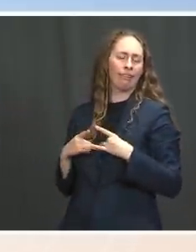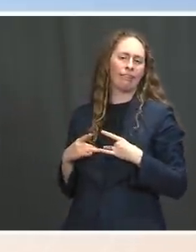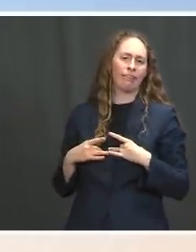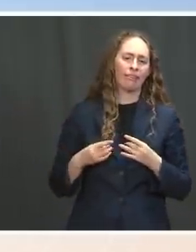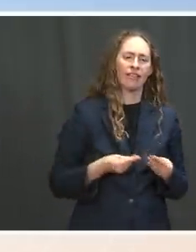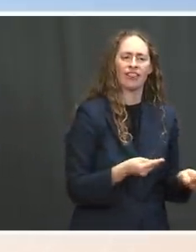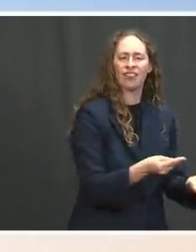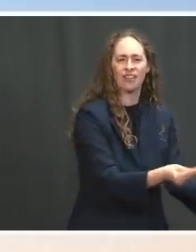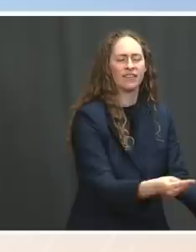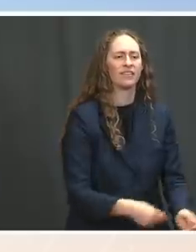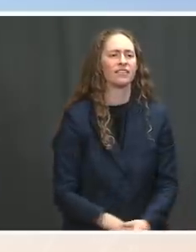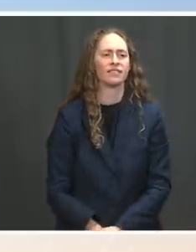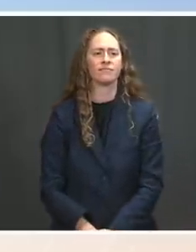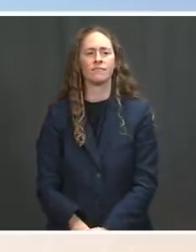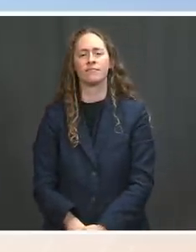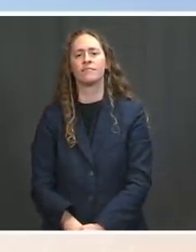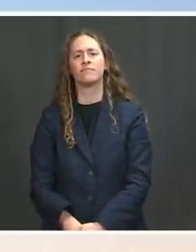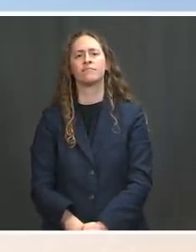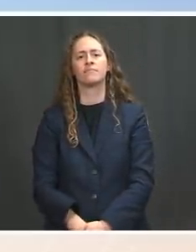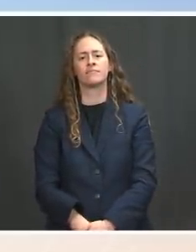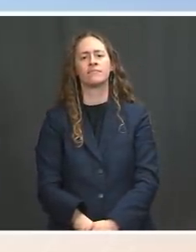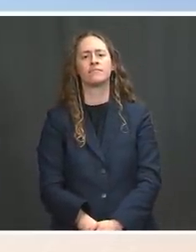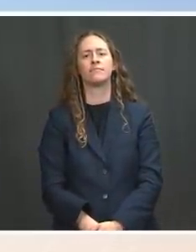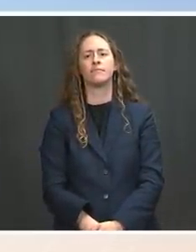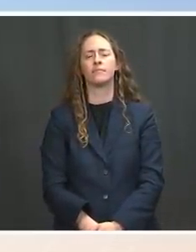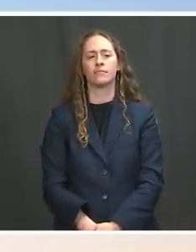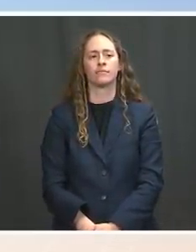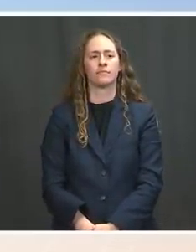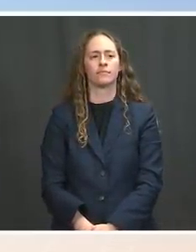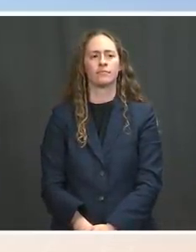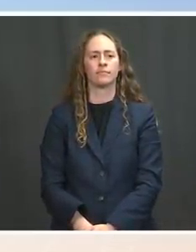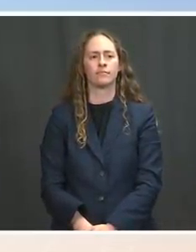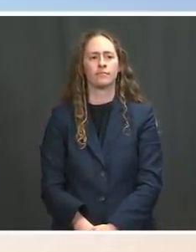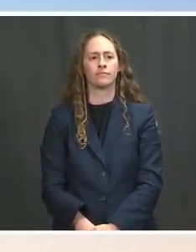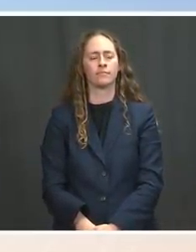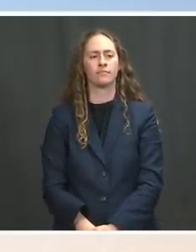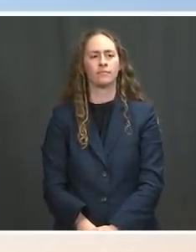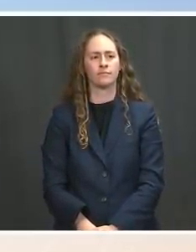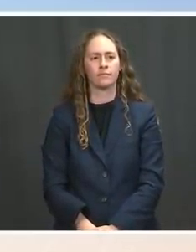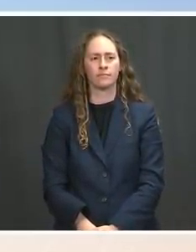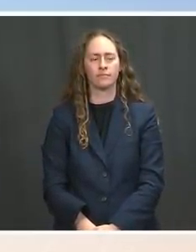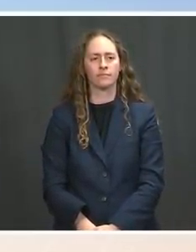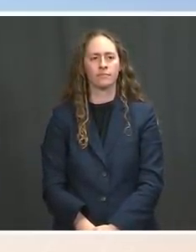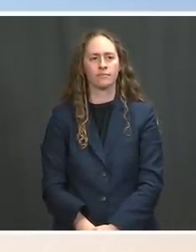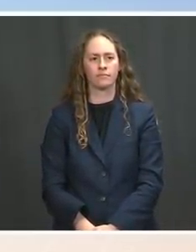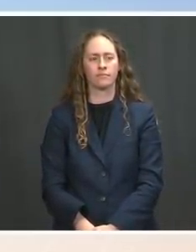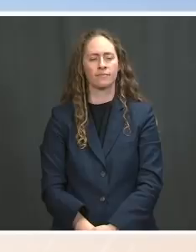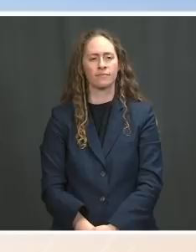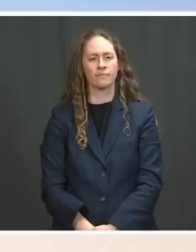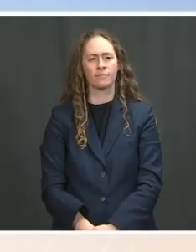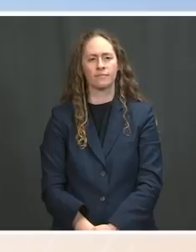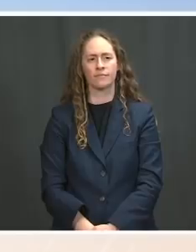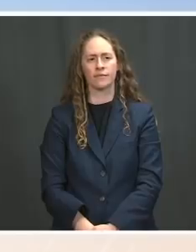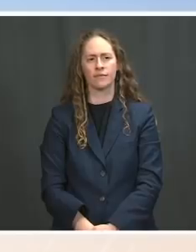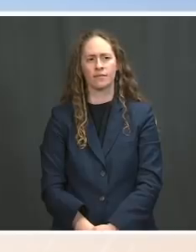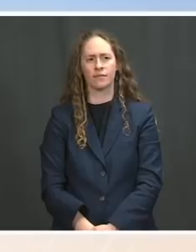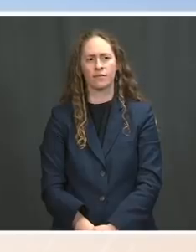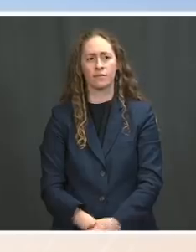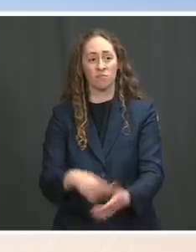that states should enforce it and that people should comply with the rules in place, not necessarily that there's anything new the federal government is doing. Ms. Psaki: Well, we certainly expect states